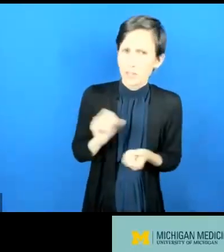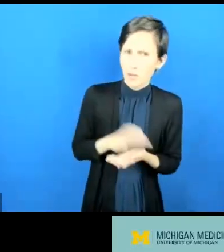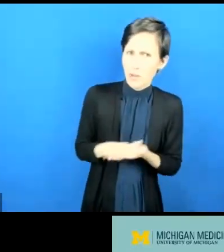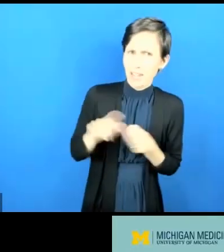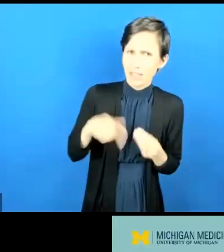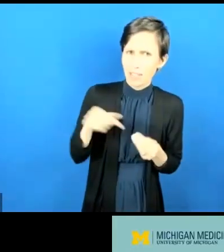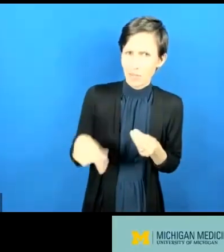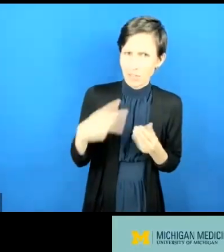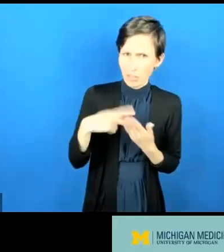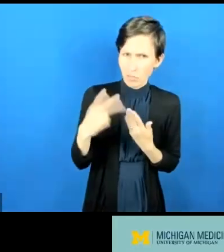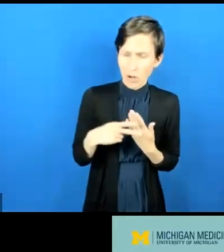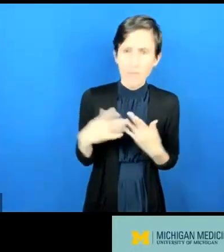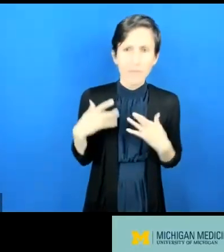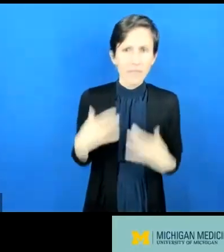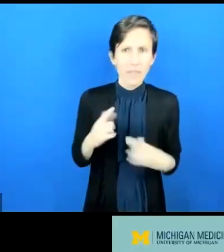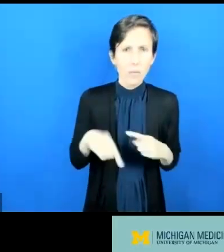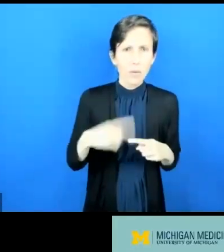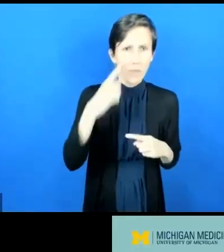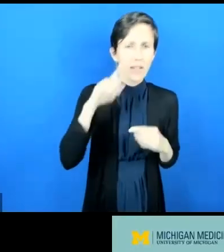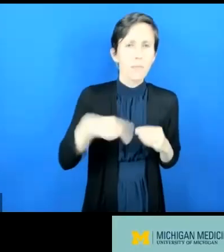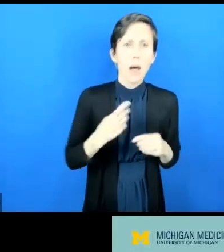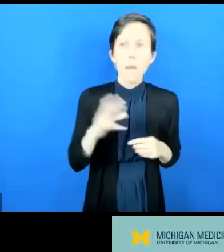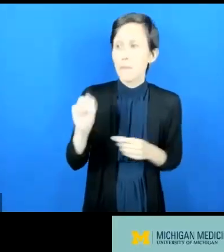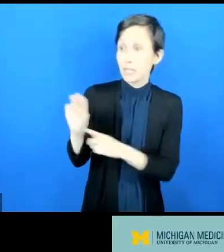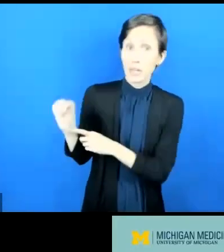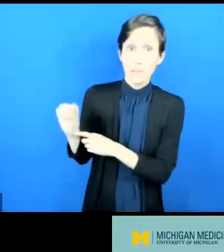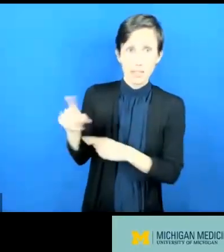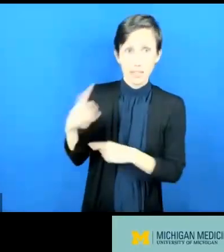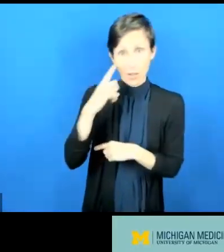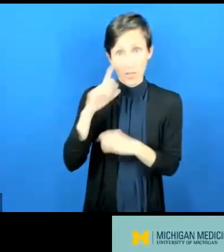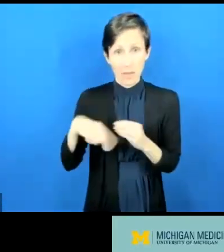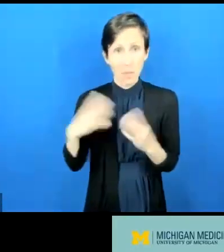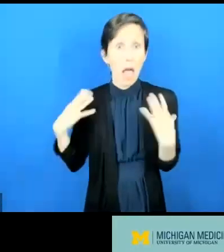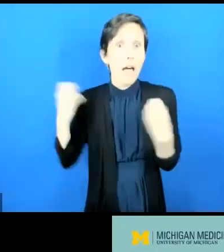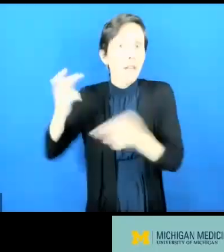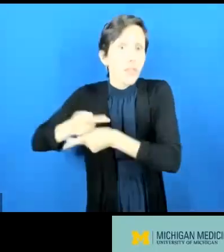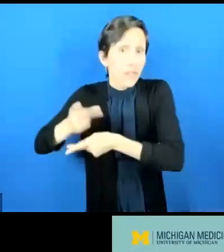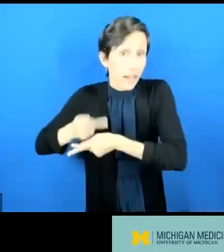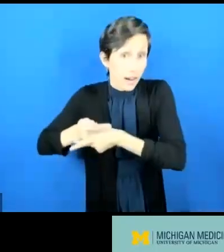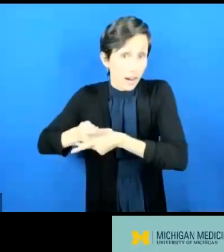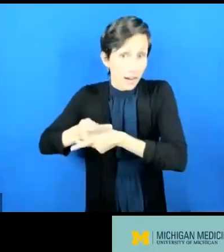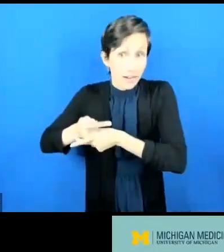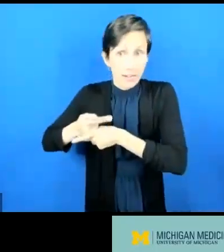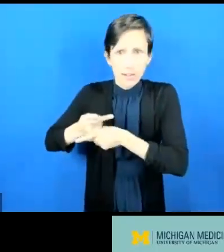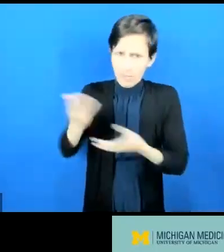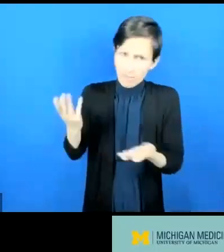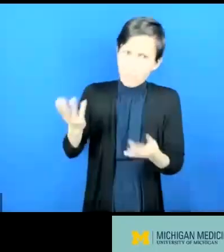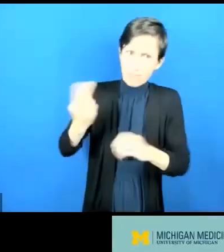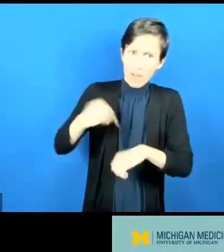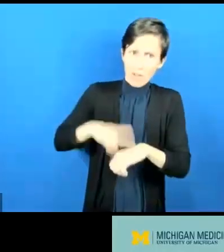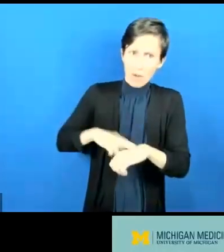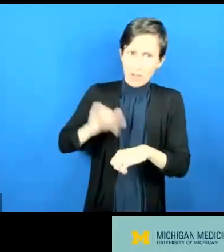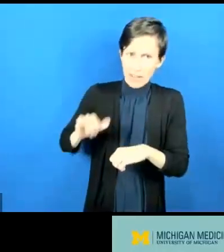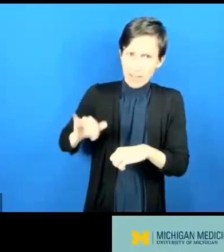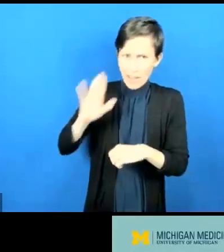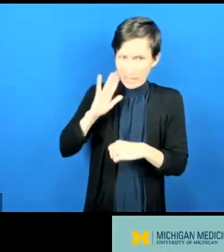that usually when you think about Michigan medicine, you think about healthcare and that is of course the core what they do.